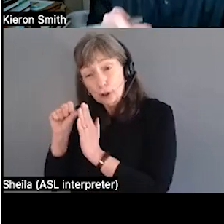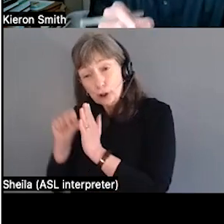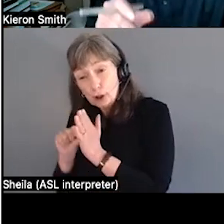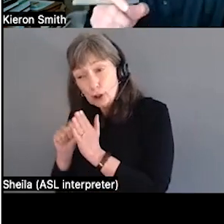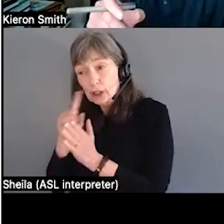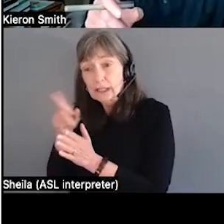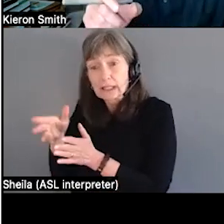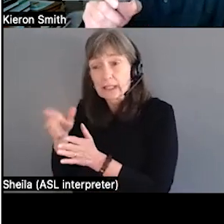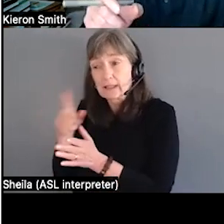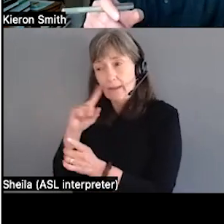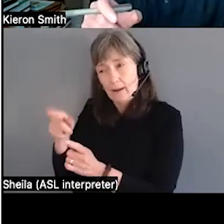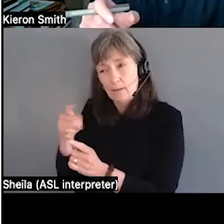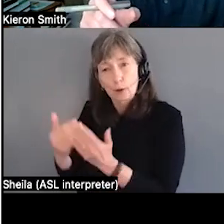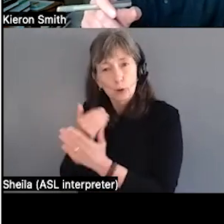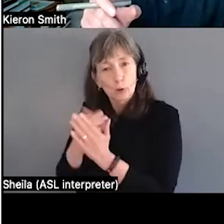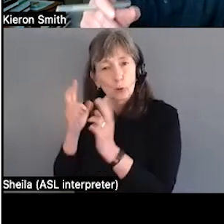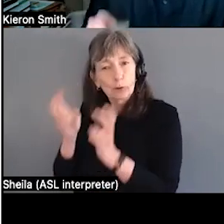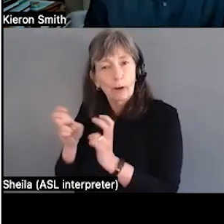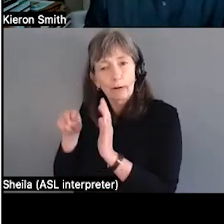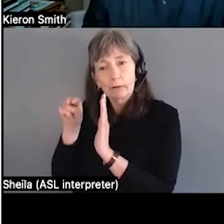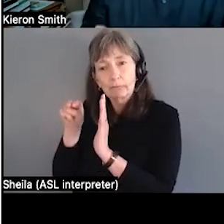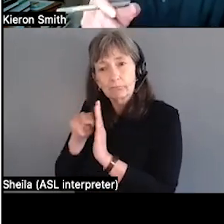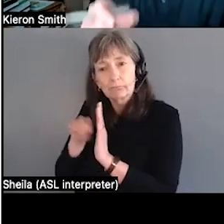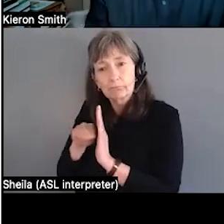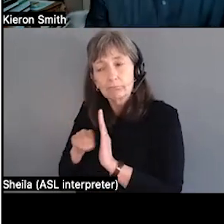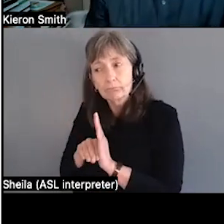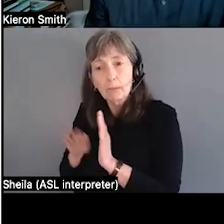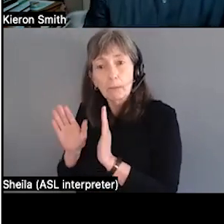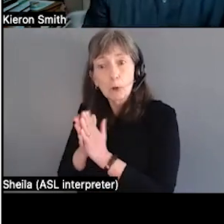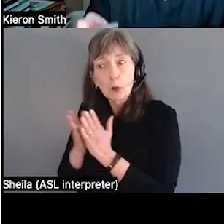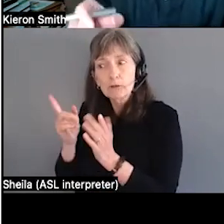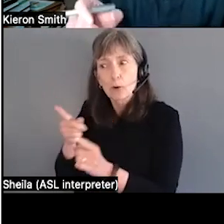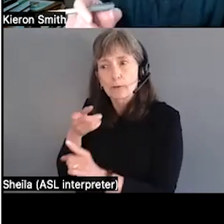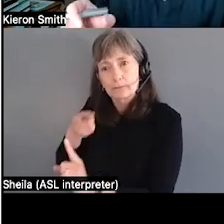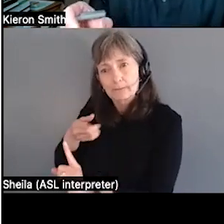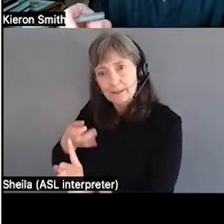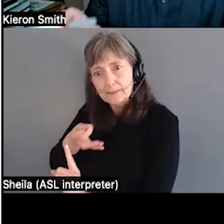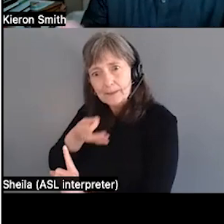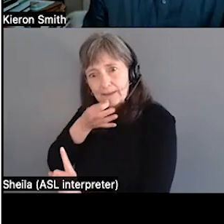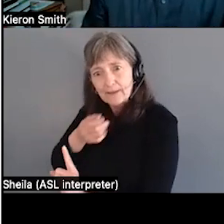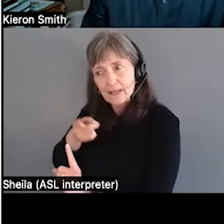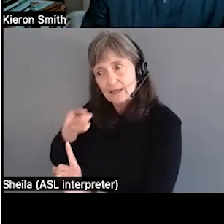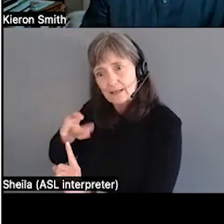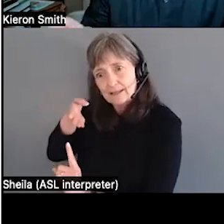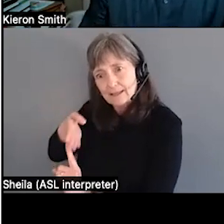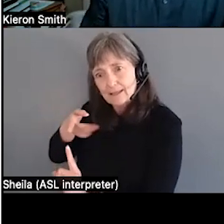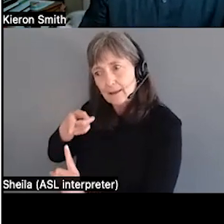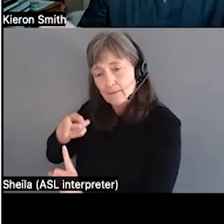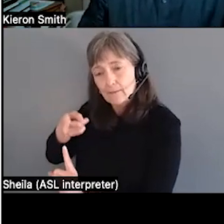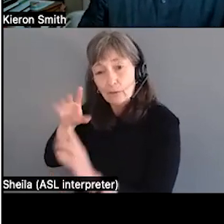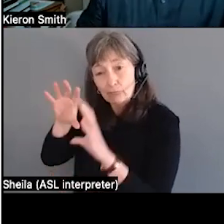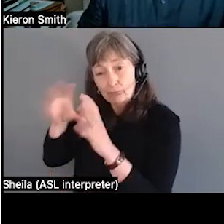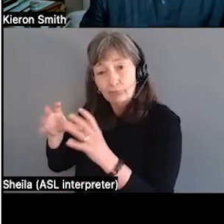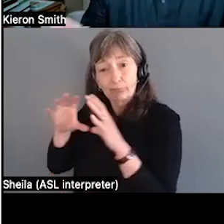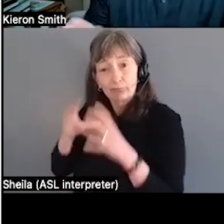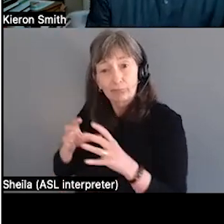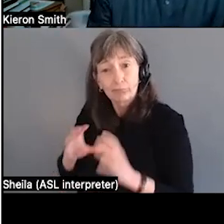a very expert field. And we have to do that by building up lists from the publisher and